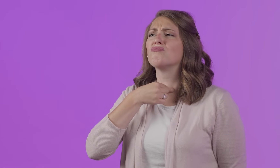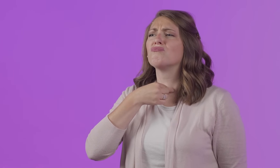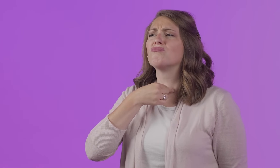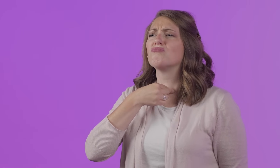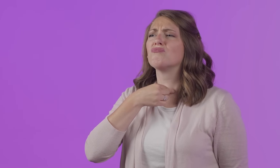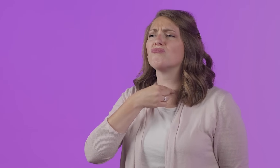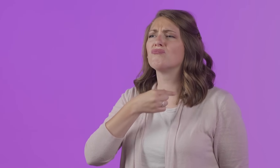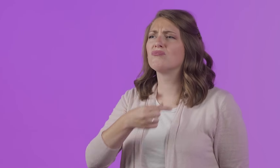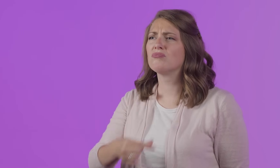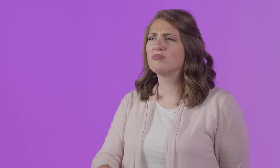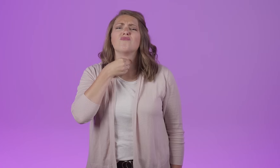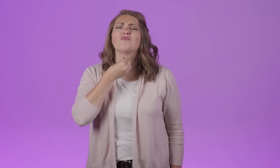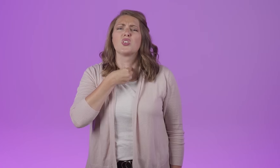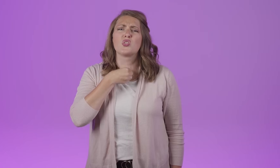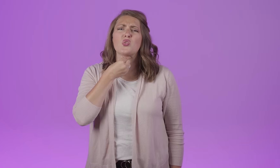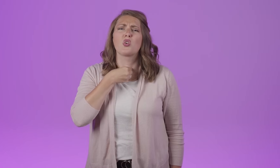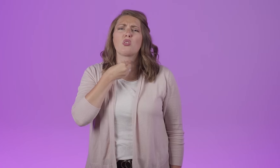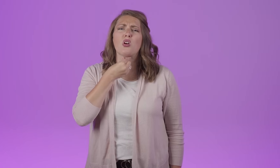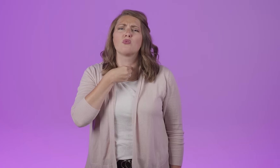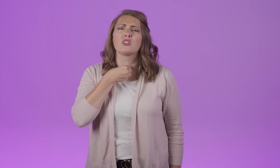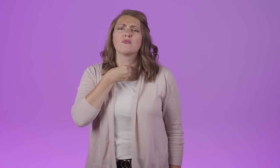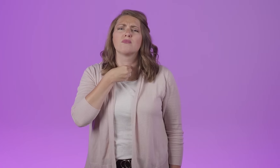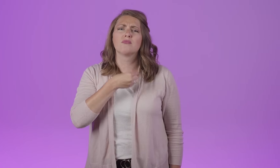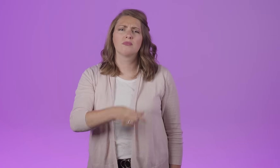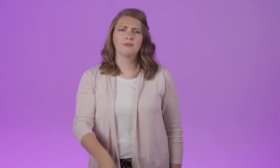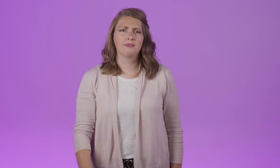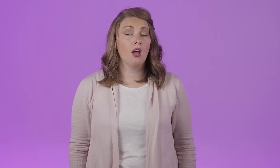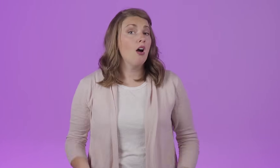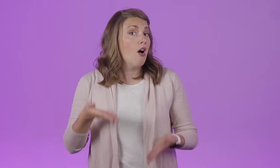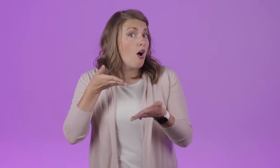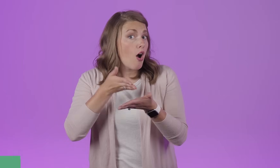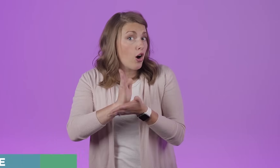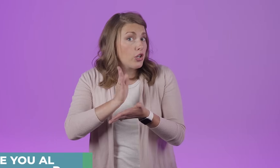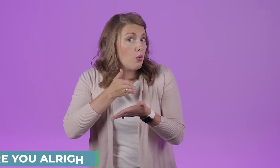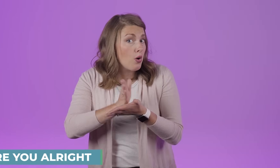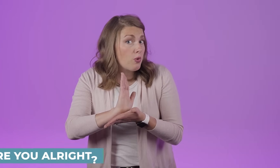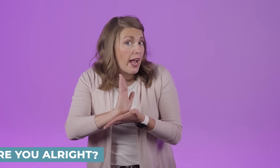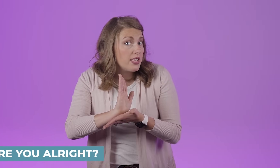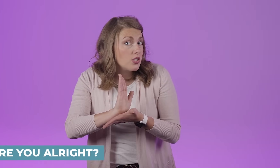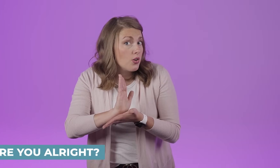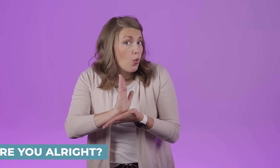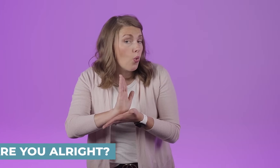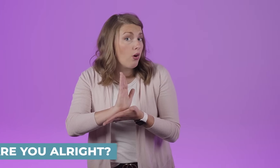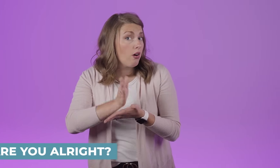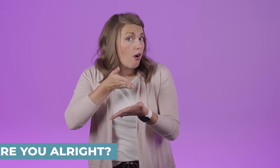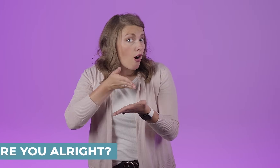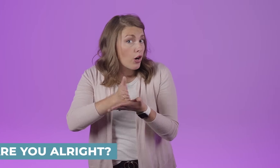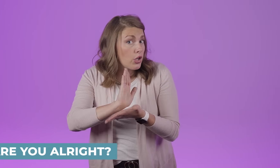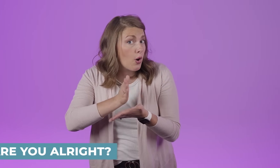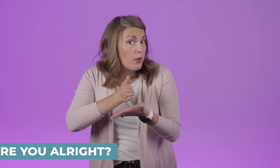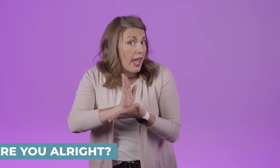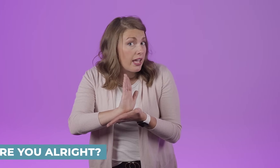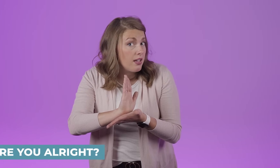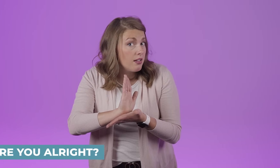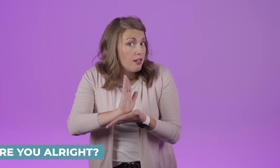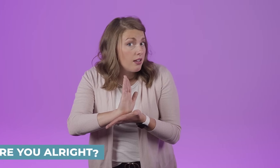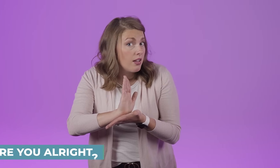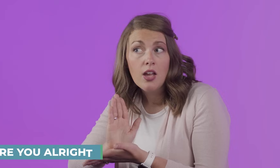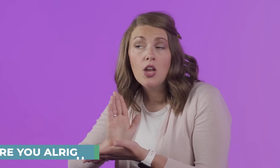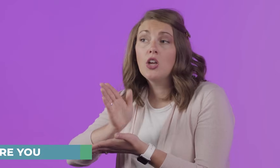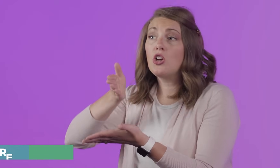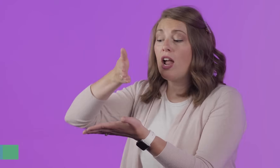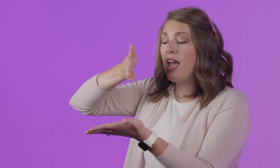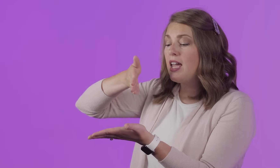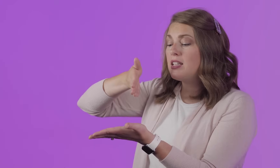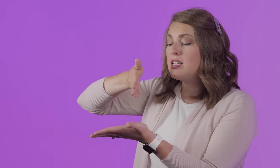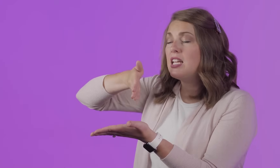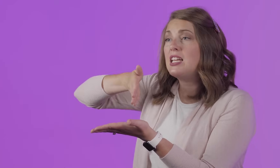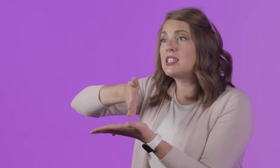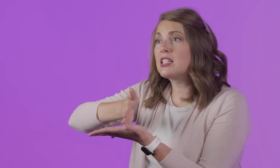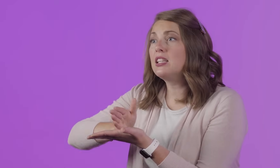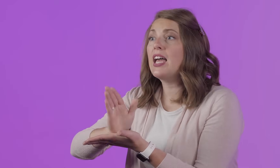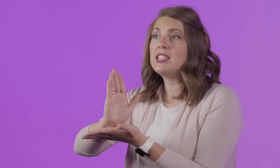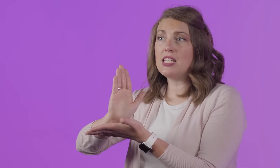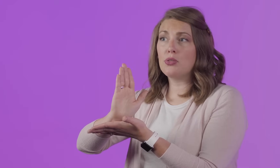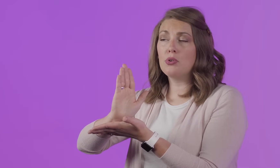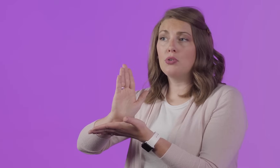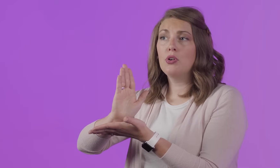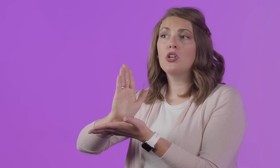really sad face 'sore throat.' 'Are you all right or are you okay' your hand is slicing through your